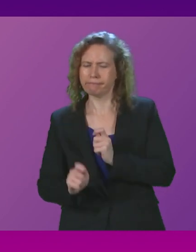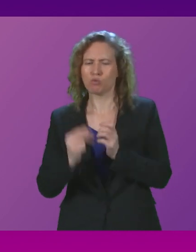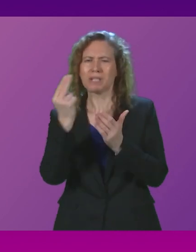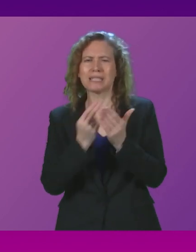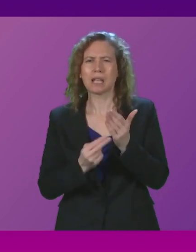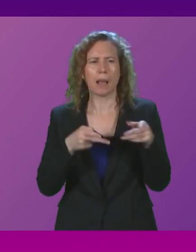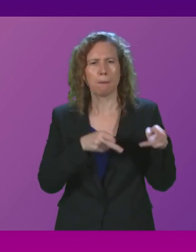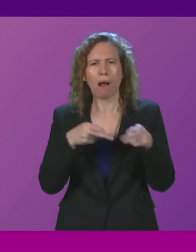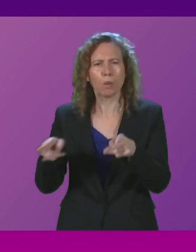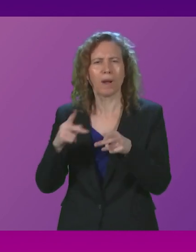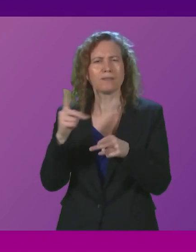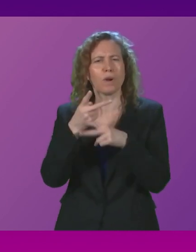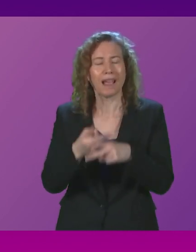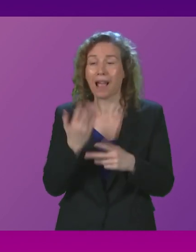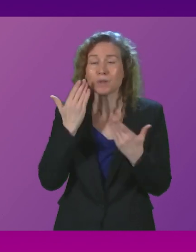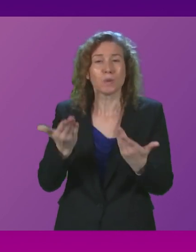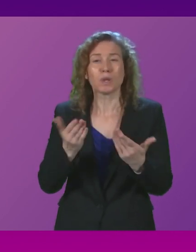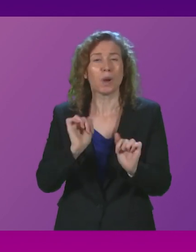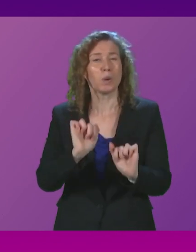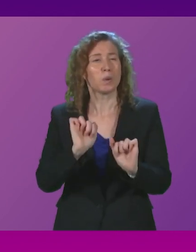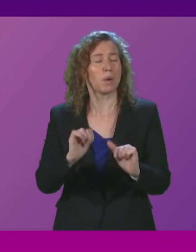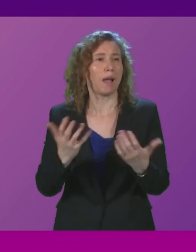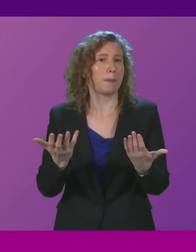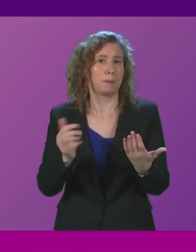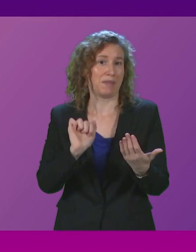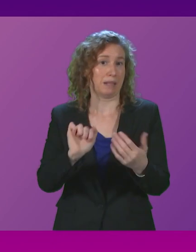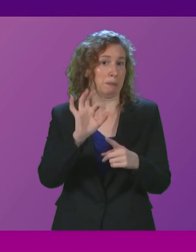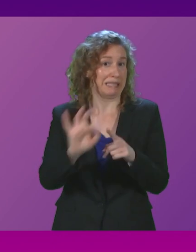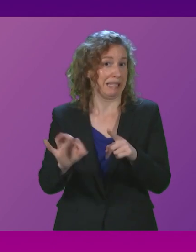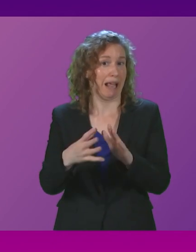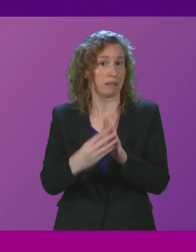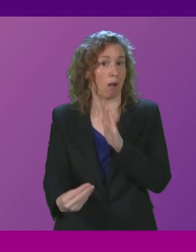I do not know whether it is the case in the particular instance that Douglas Ross has